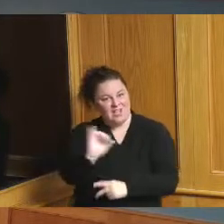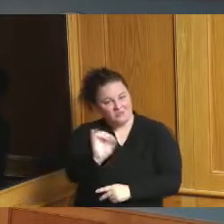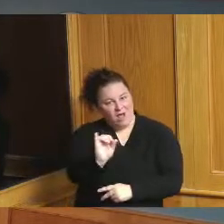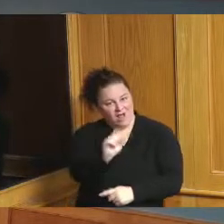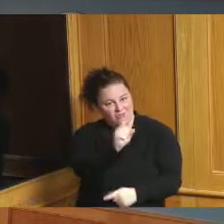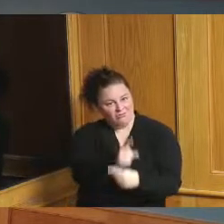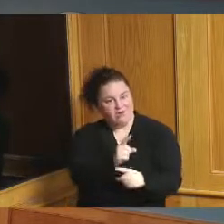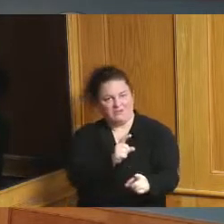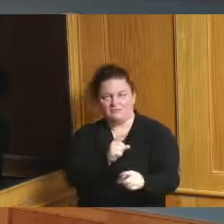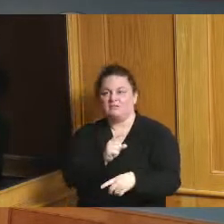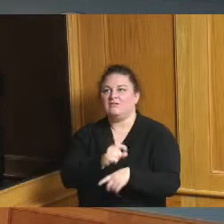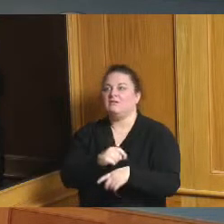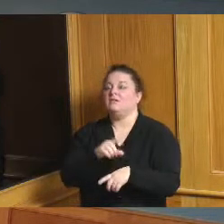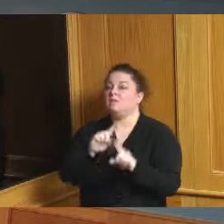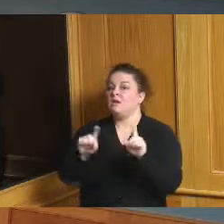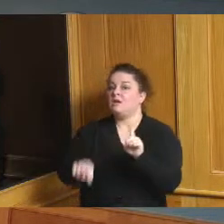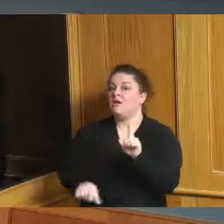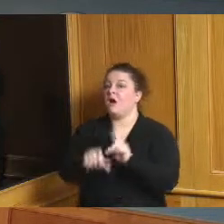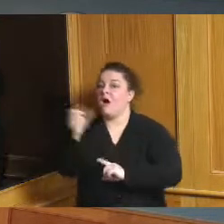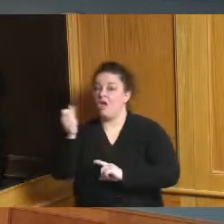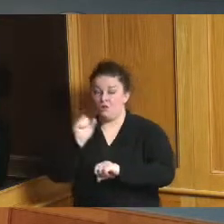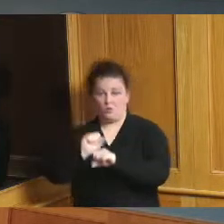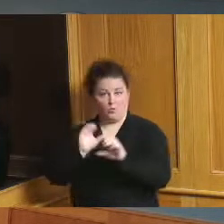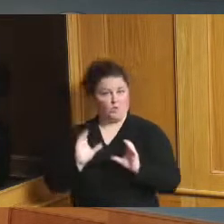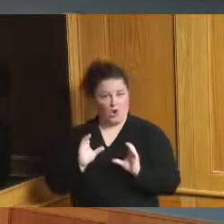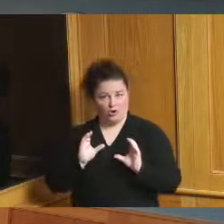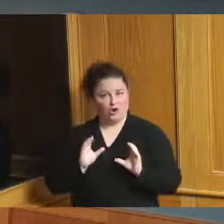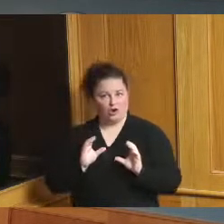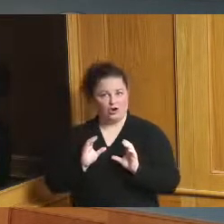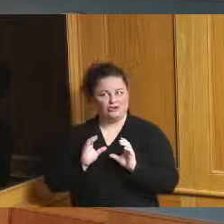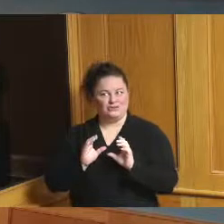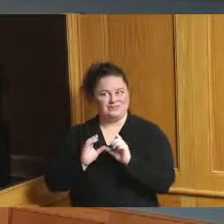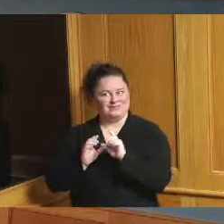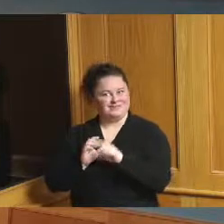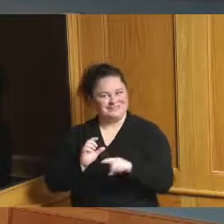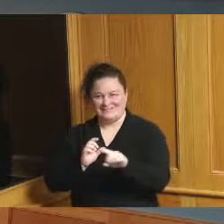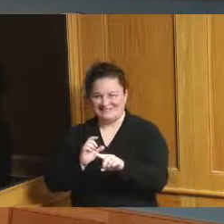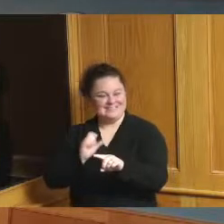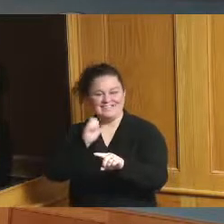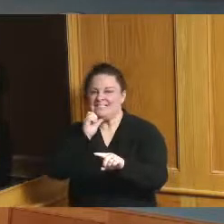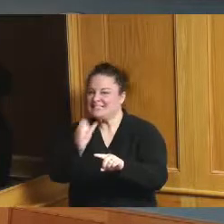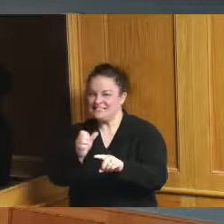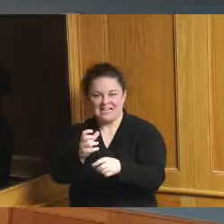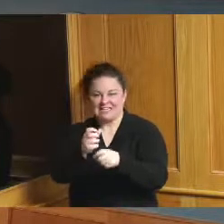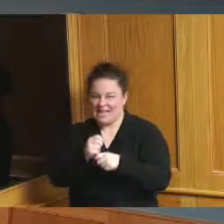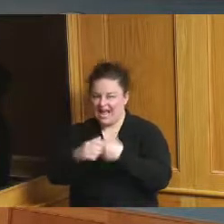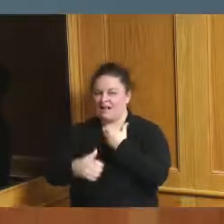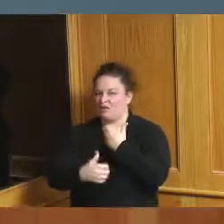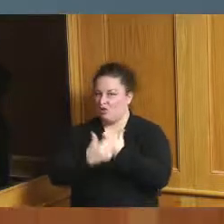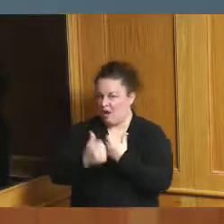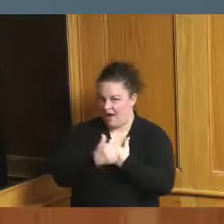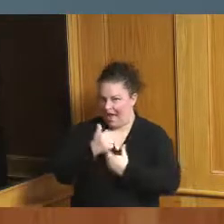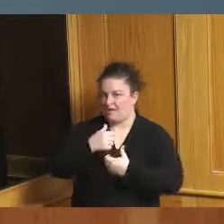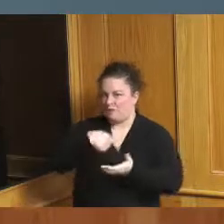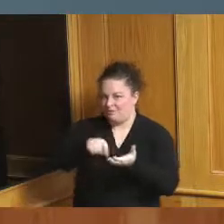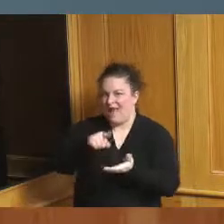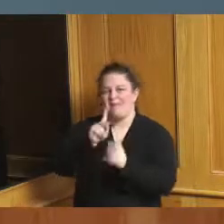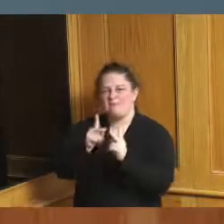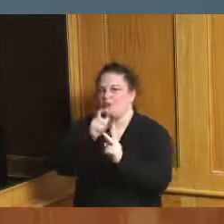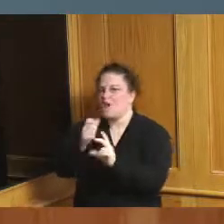other workers were out of the hazard pay did not get it did that include other people that we had